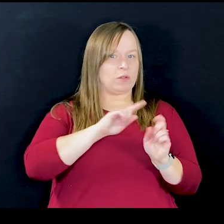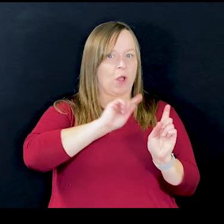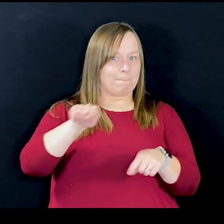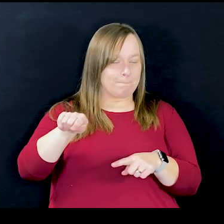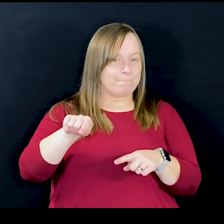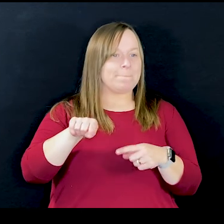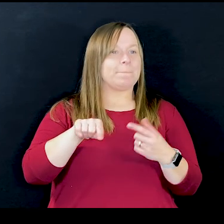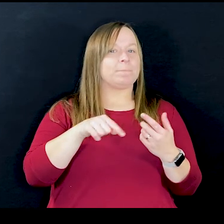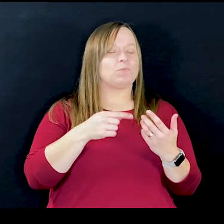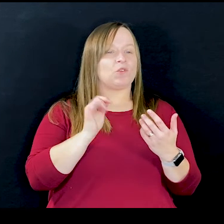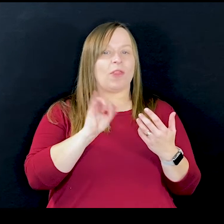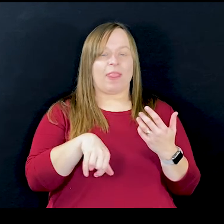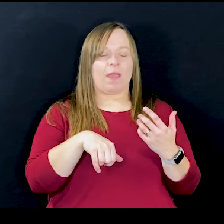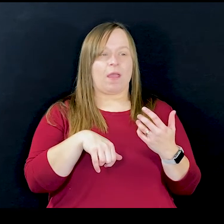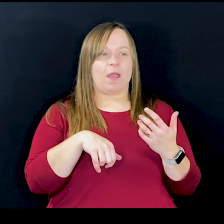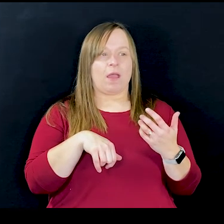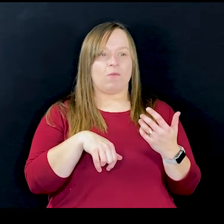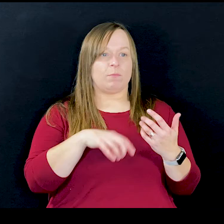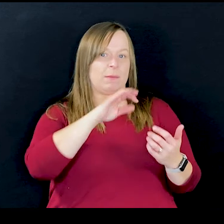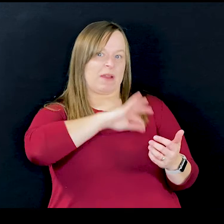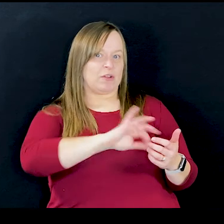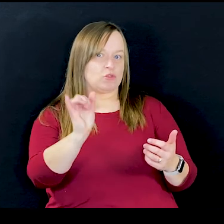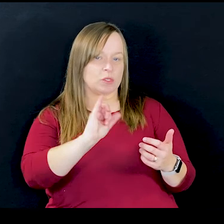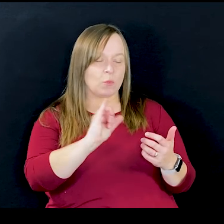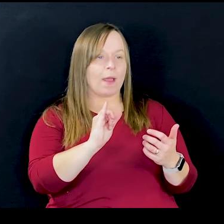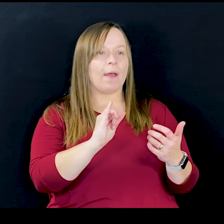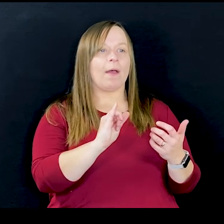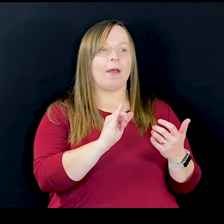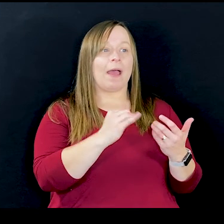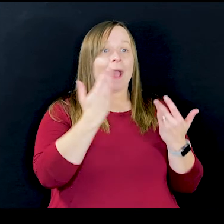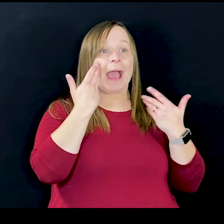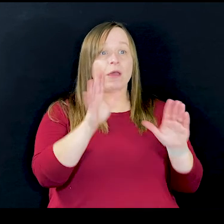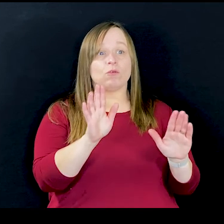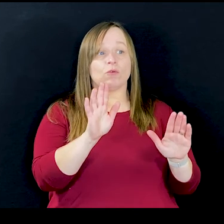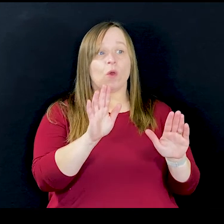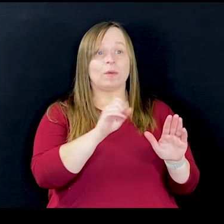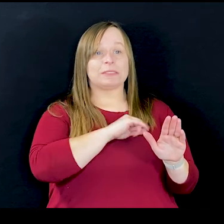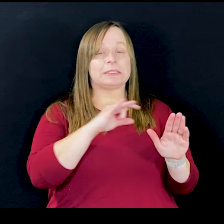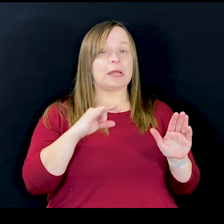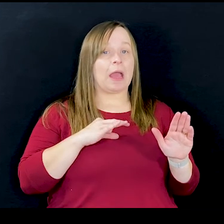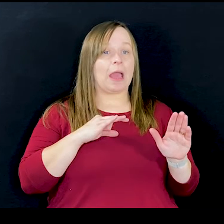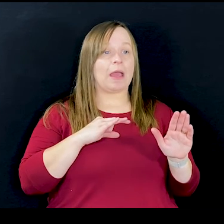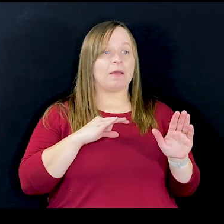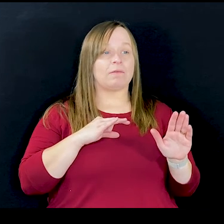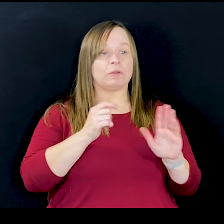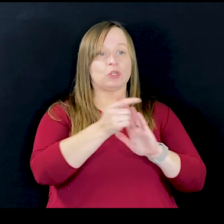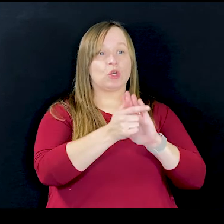to come out there so that would be beneficial as well. I don't know what the staff attorney would do.